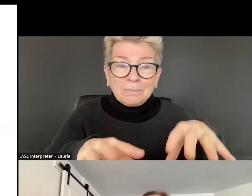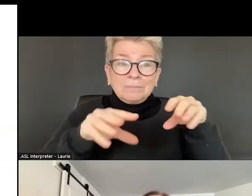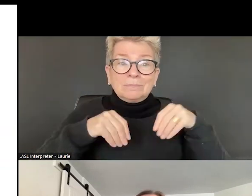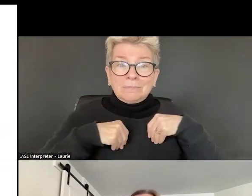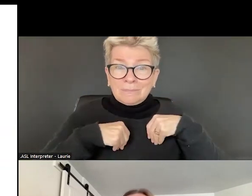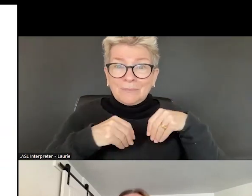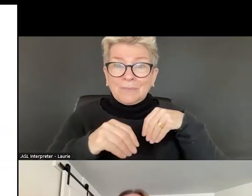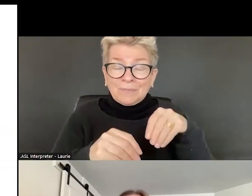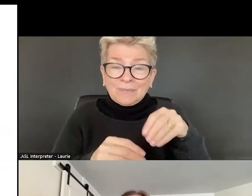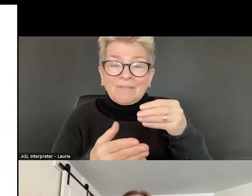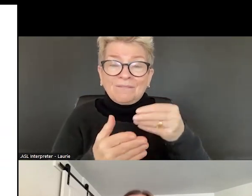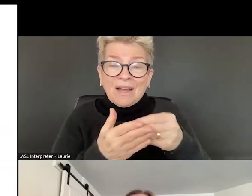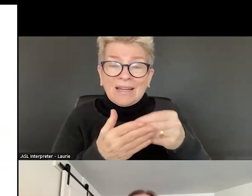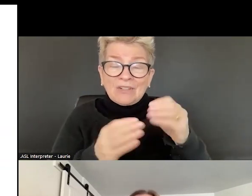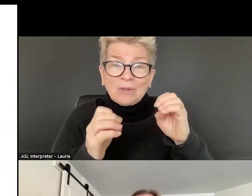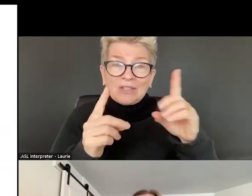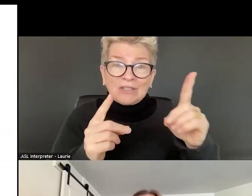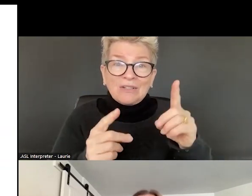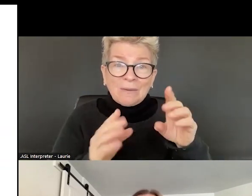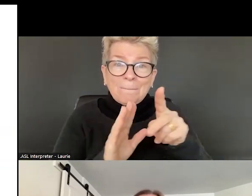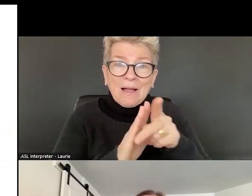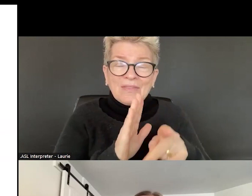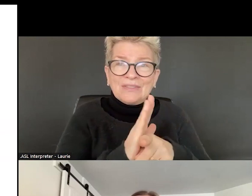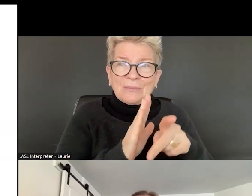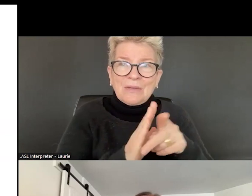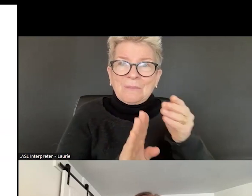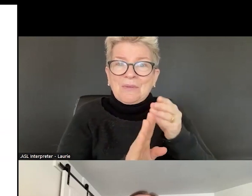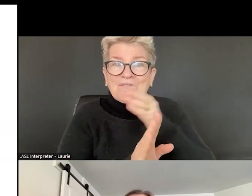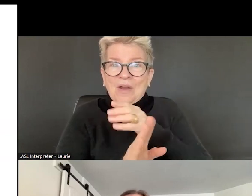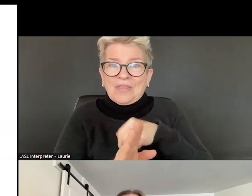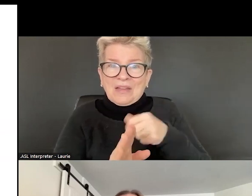there were only a few. So it's been really fun to kind of watch that evolution and